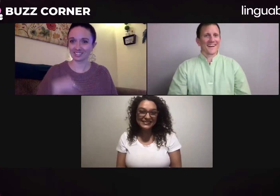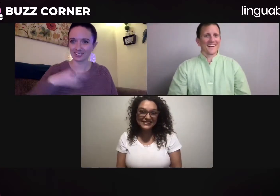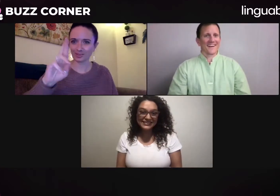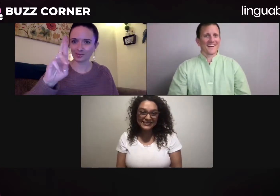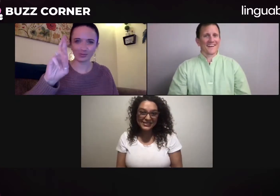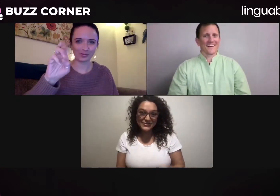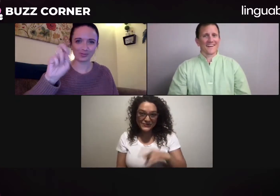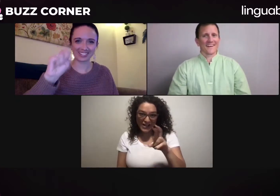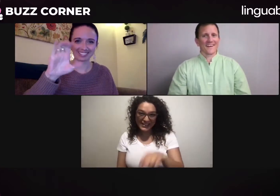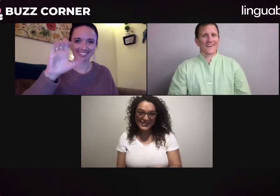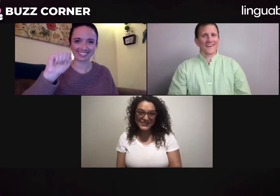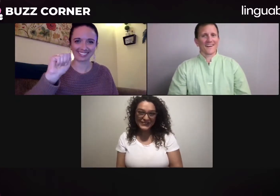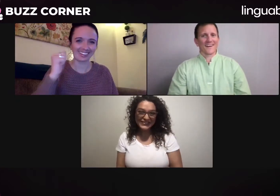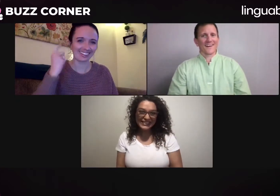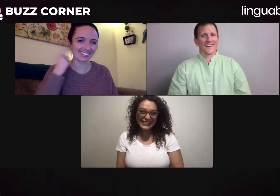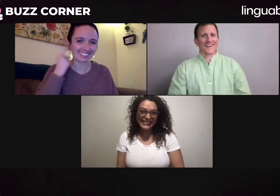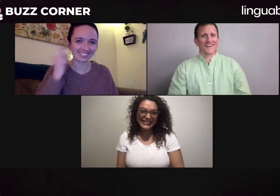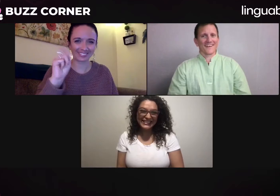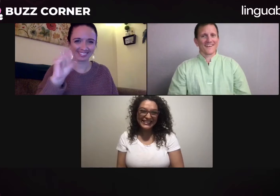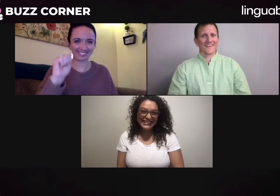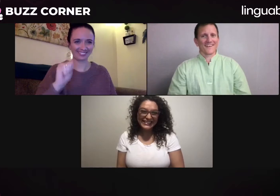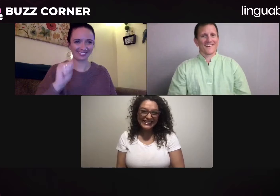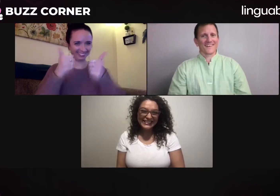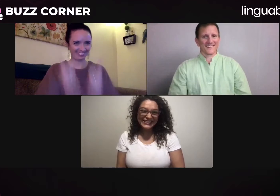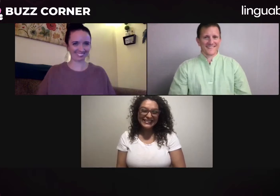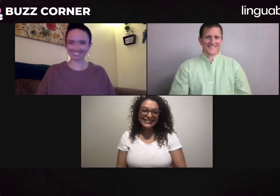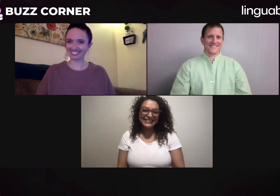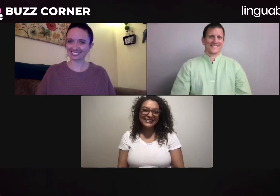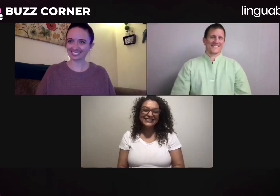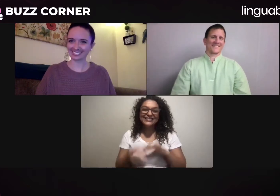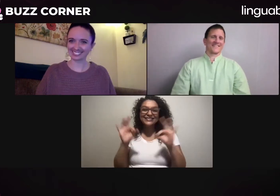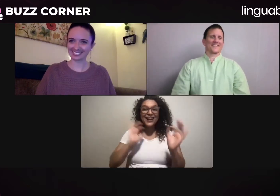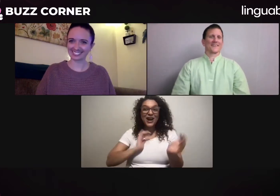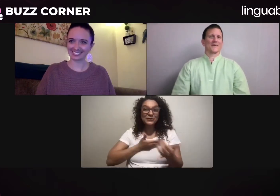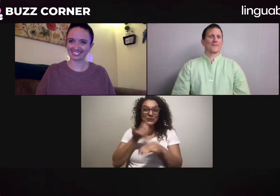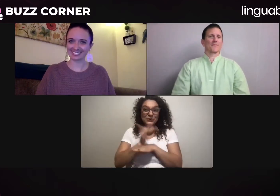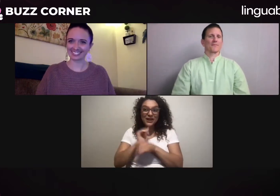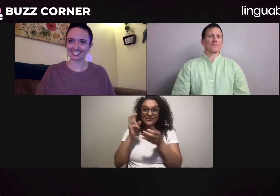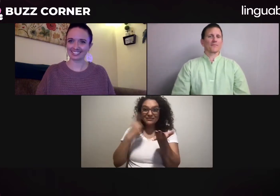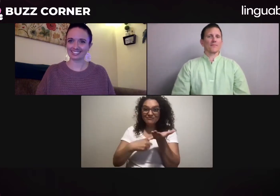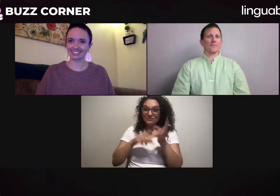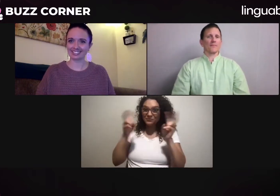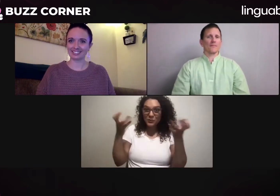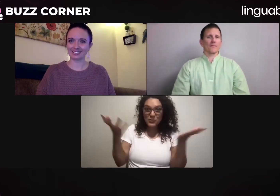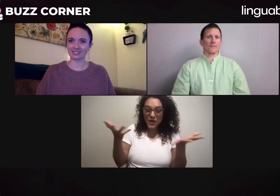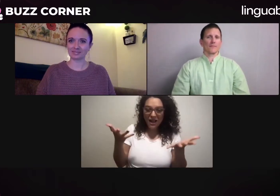If you'd like to introduce yourself, our guest. Hi, everyone. I'm Renca.